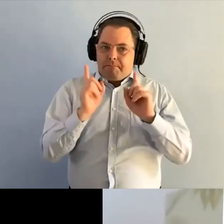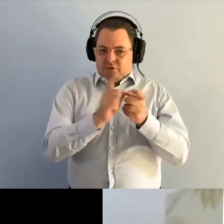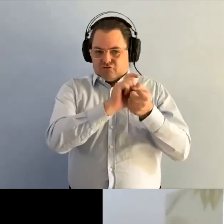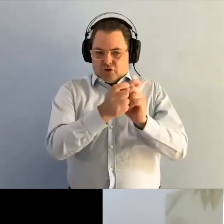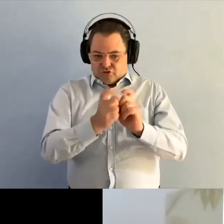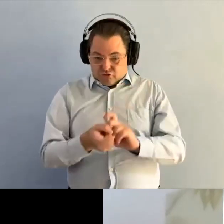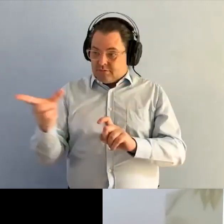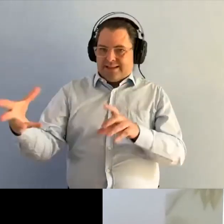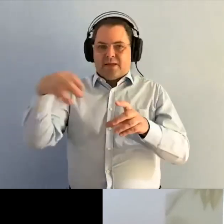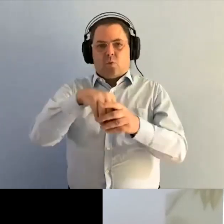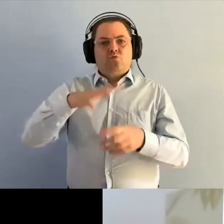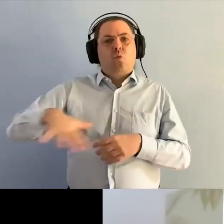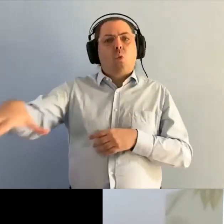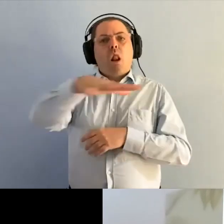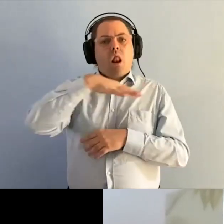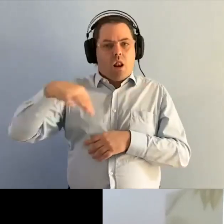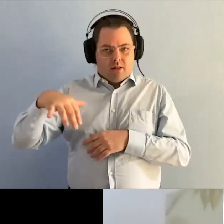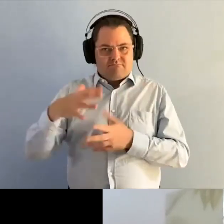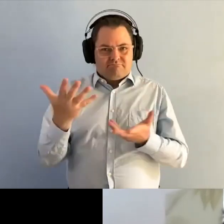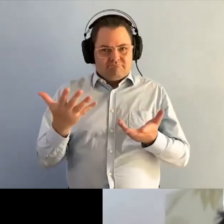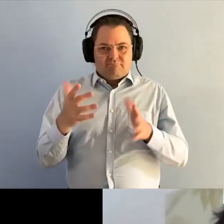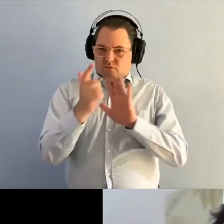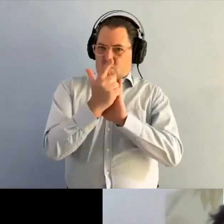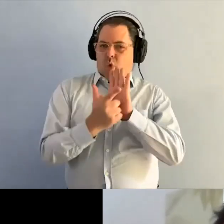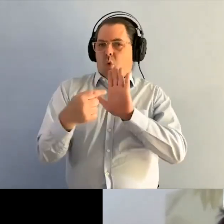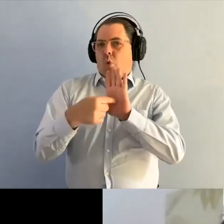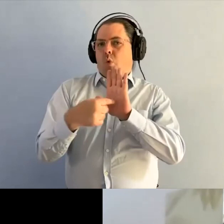with disabilities to access public health, social systems